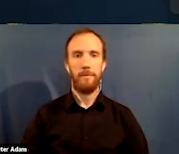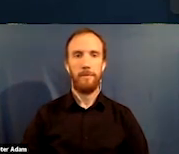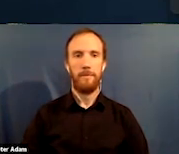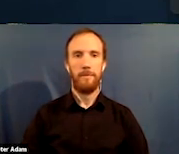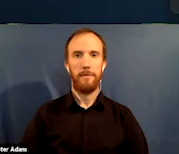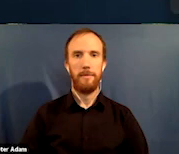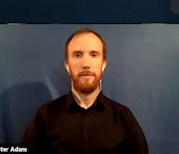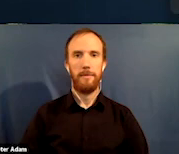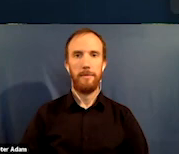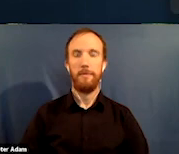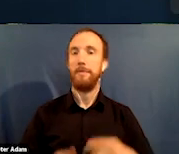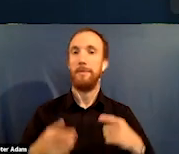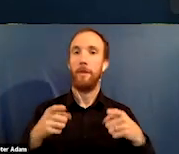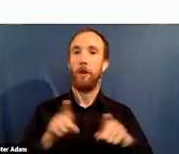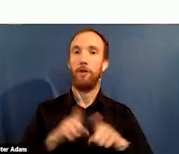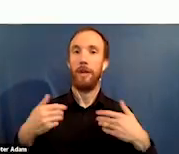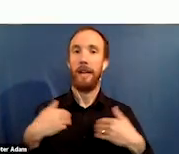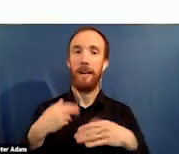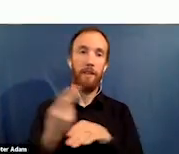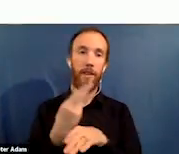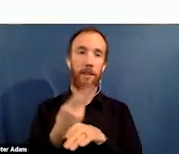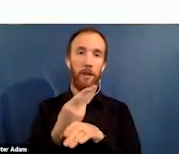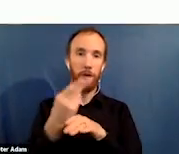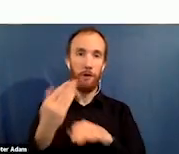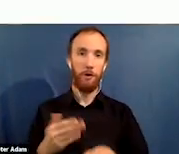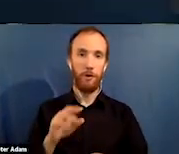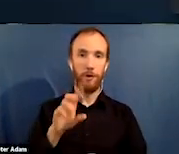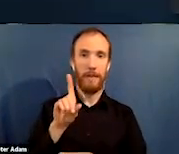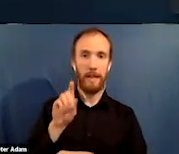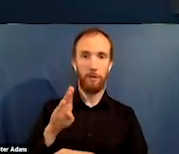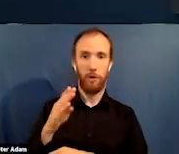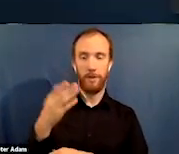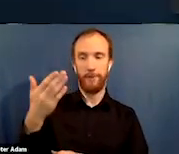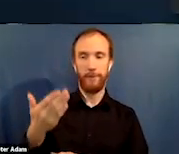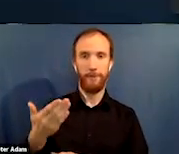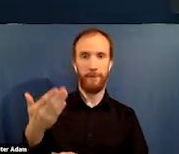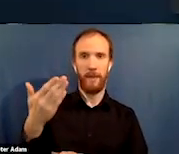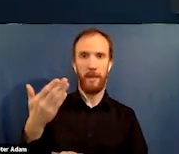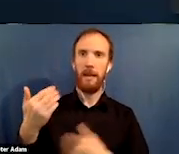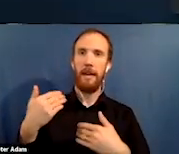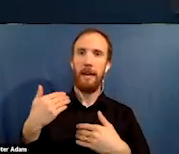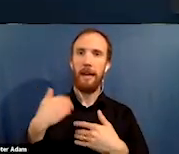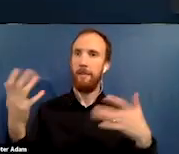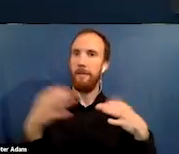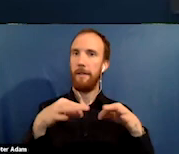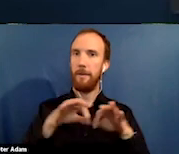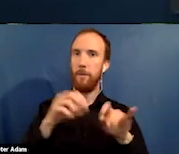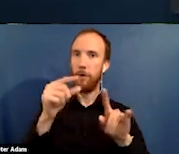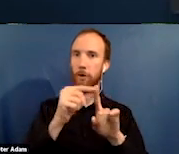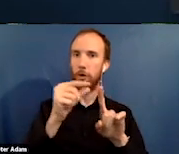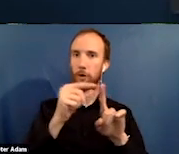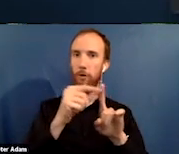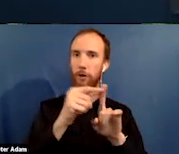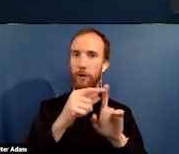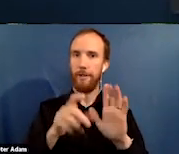We also have to user dashboard. These are the key was detected in the chat, I'll go to "strings."